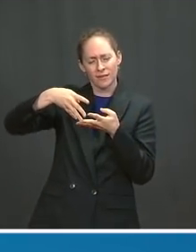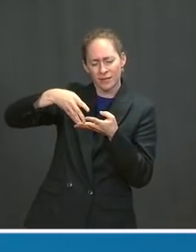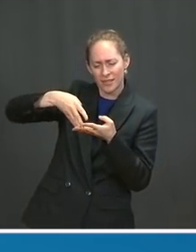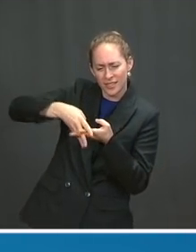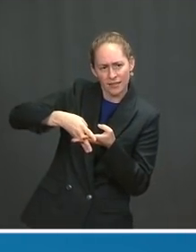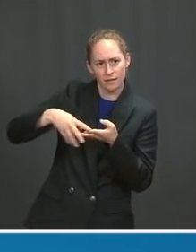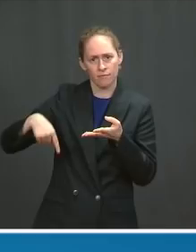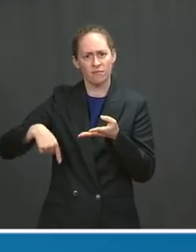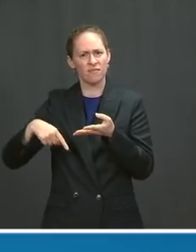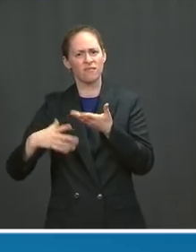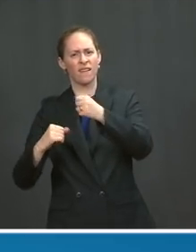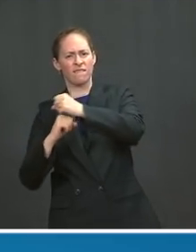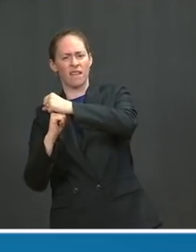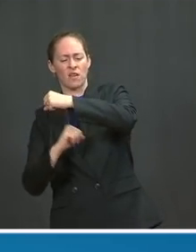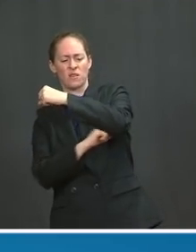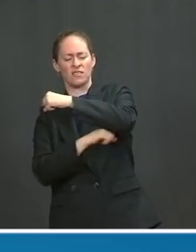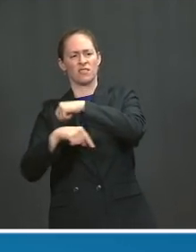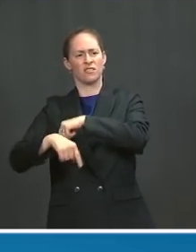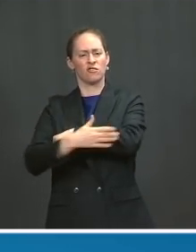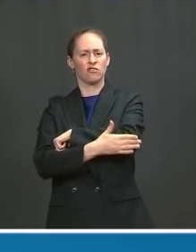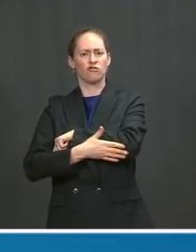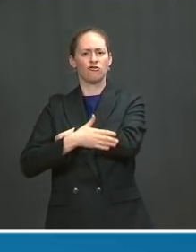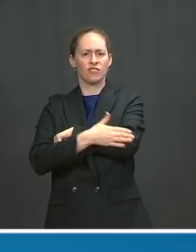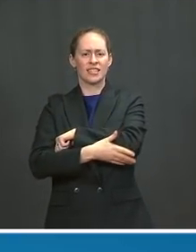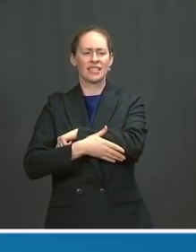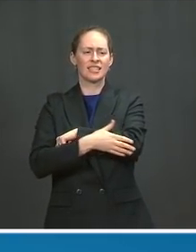And no matter what changes in our world,